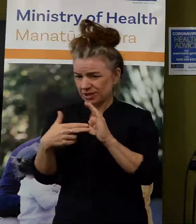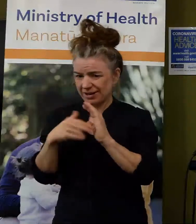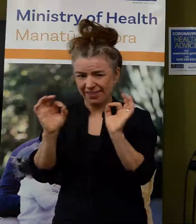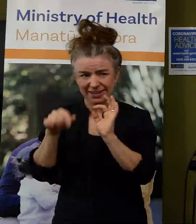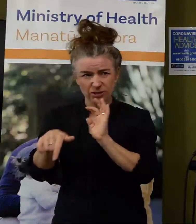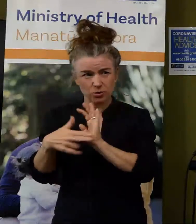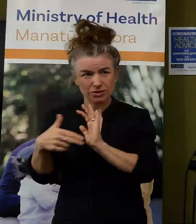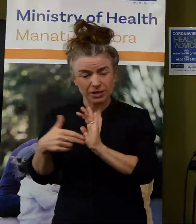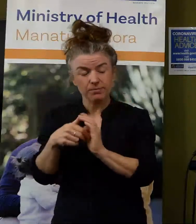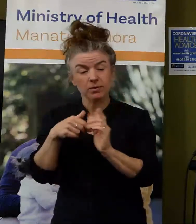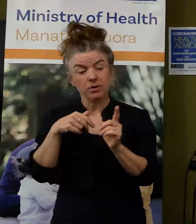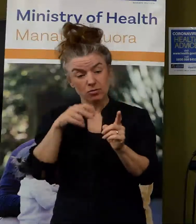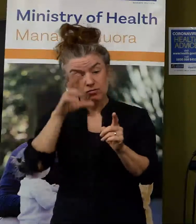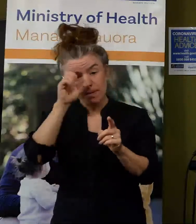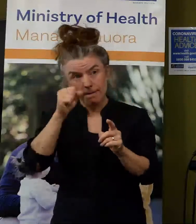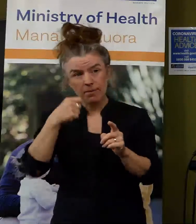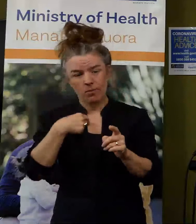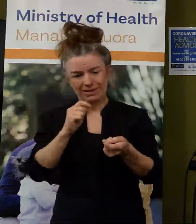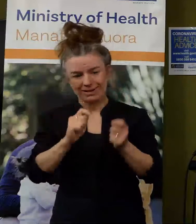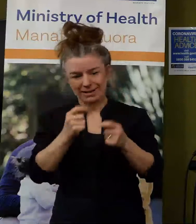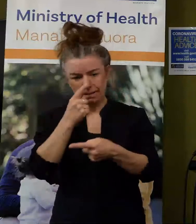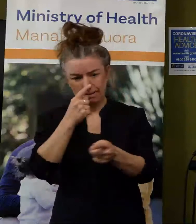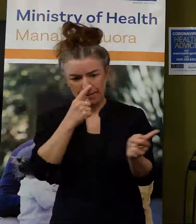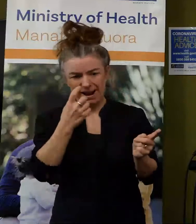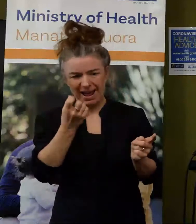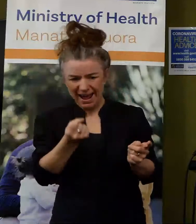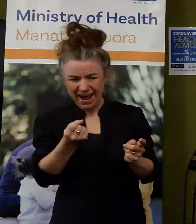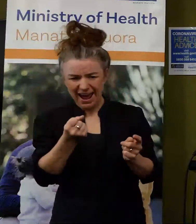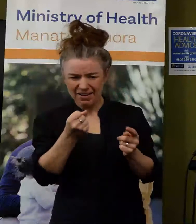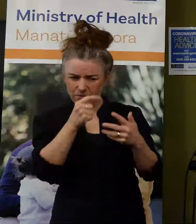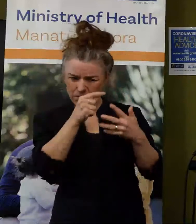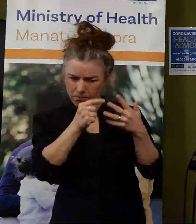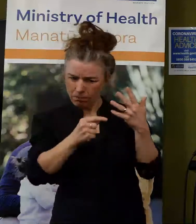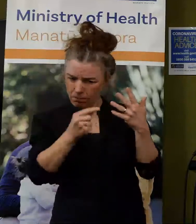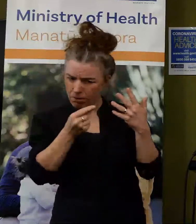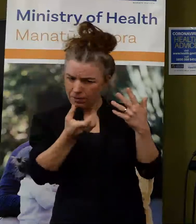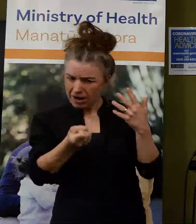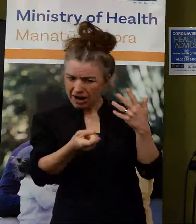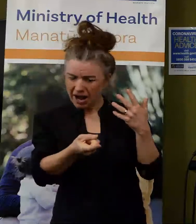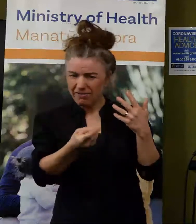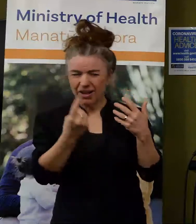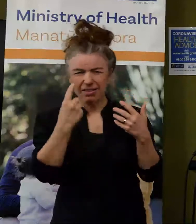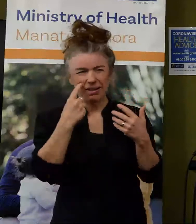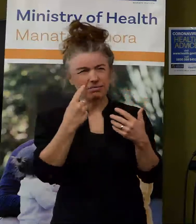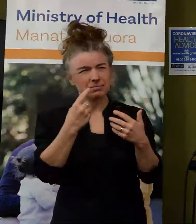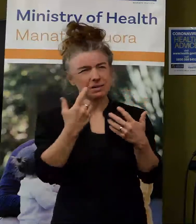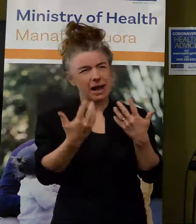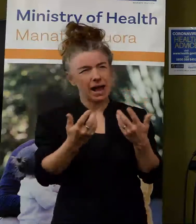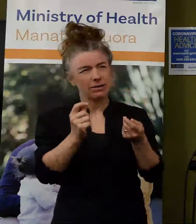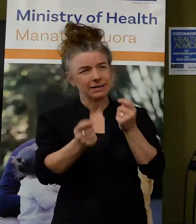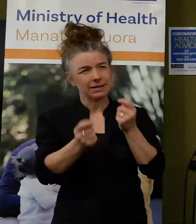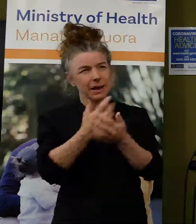with symptoms. The number, I think, off the top of head, it's between 80 and 90 to date.